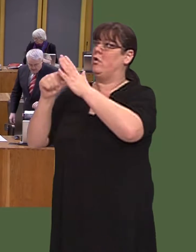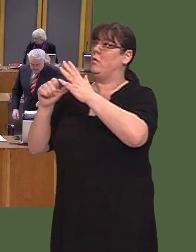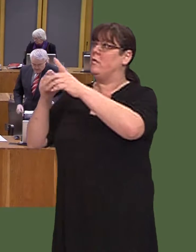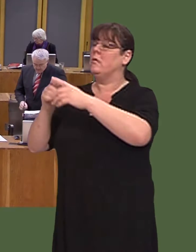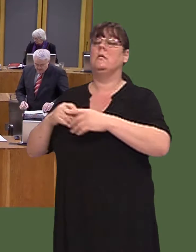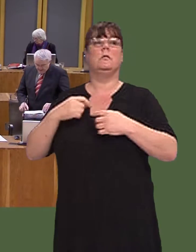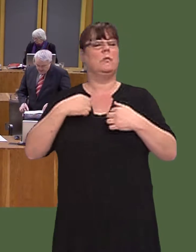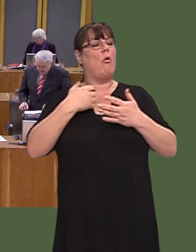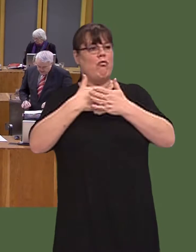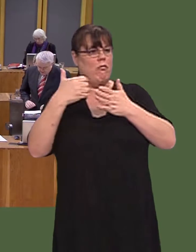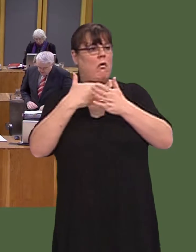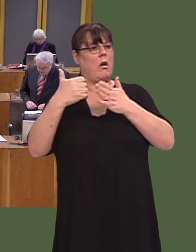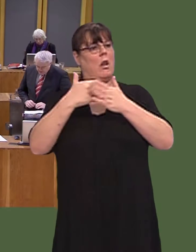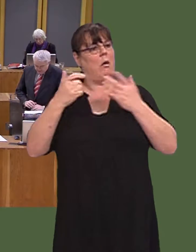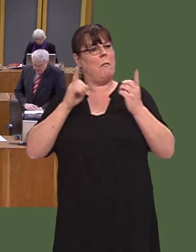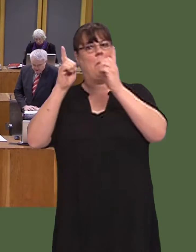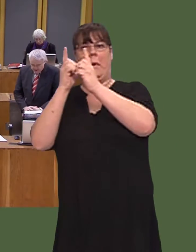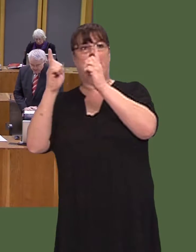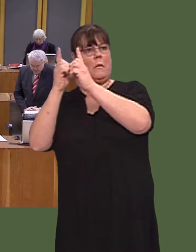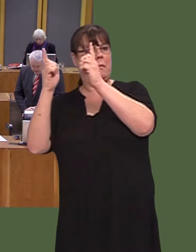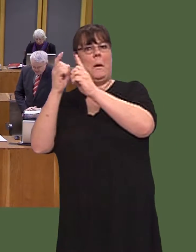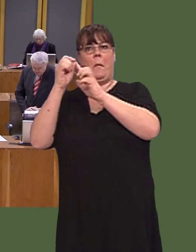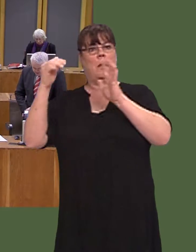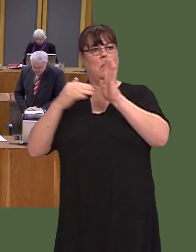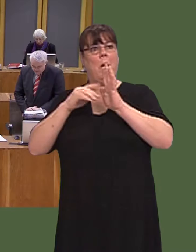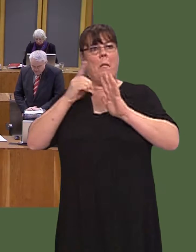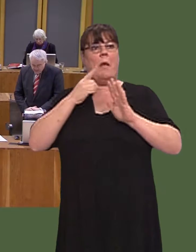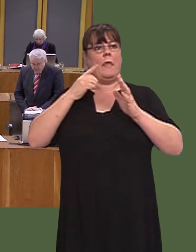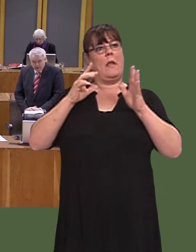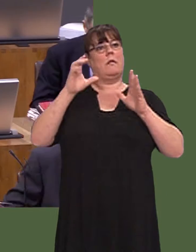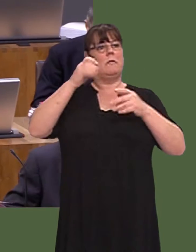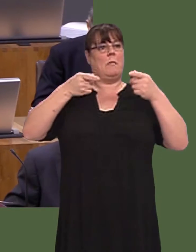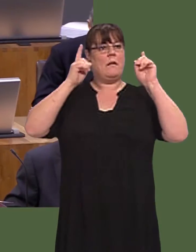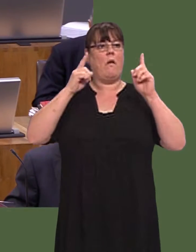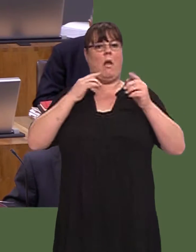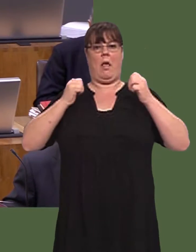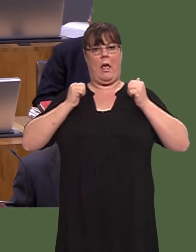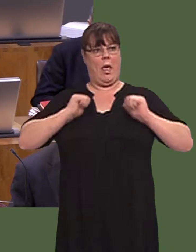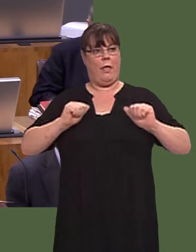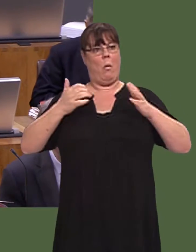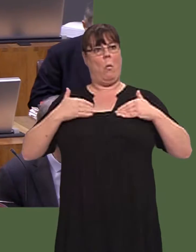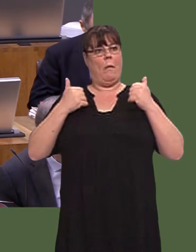Minister? OAQ(5)0435(FM) Carwyn Jones: I have regular discussions with the Prime Minister, but the Cabinet Secretary for Health, Well-being and Sport would usually